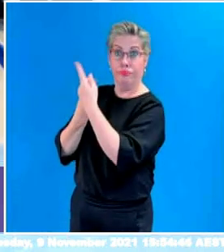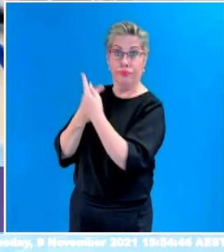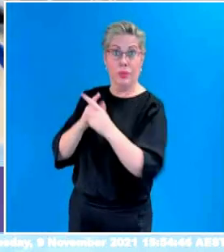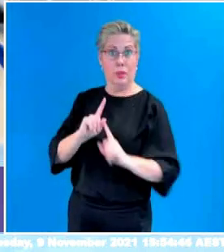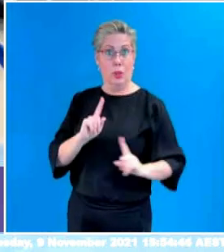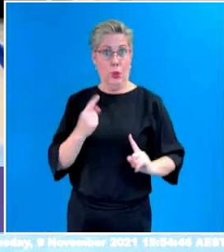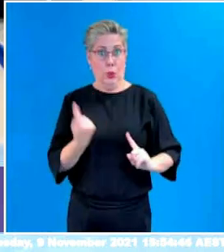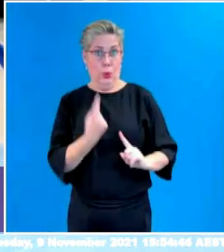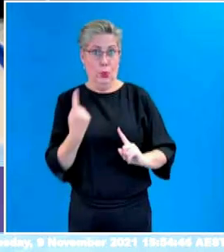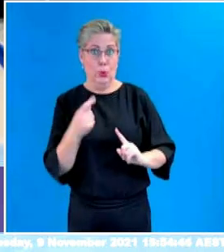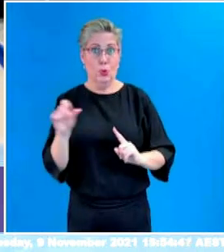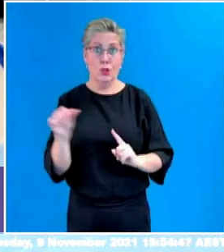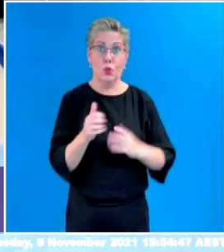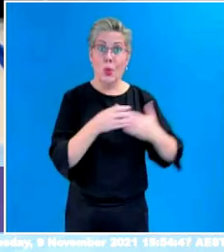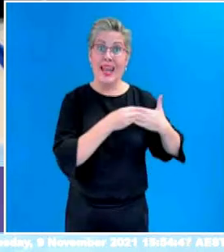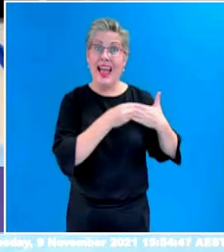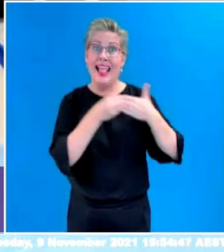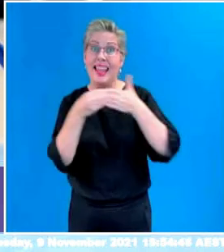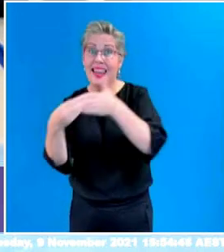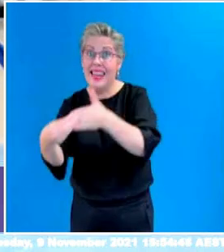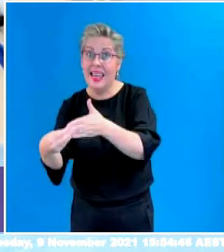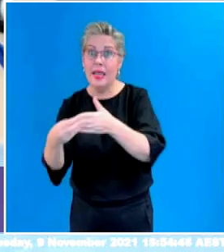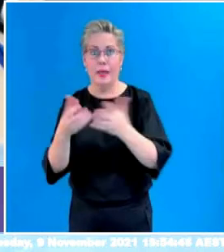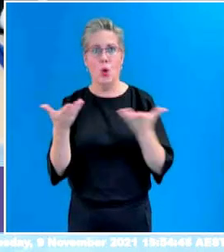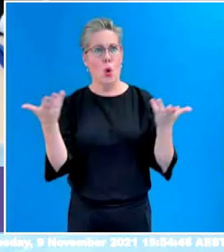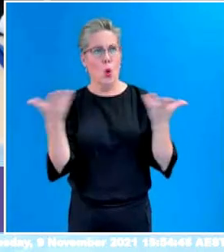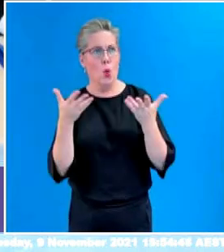for example, the work of the Office of the High Commissioner on Human Rights